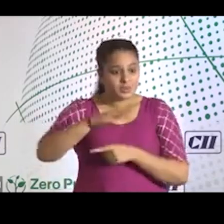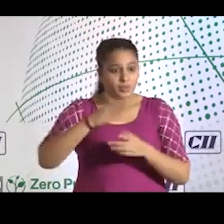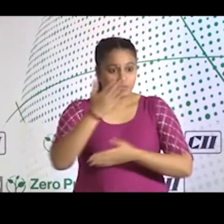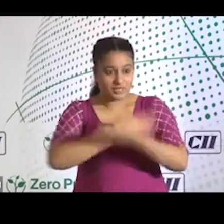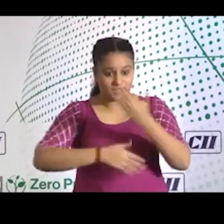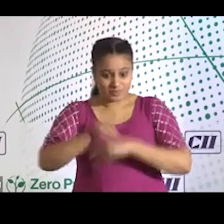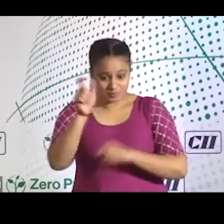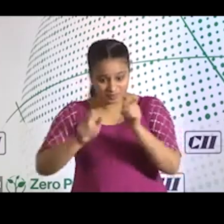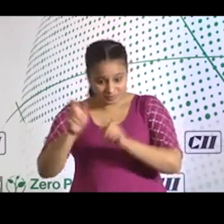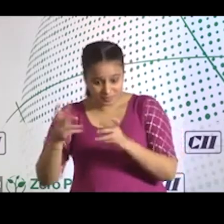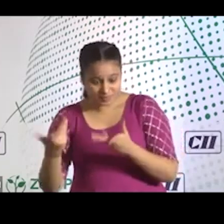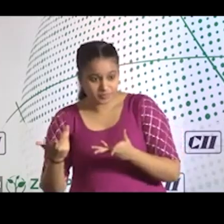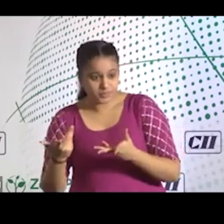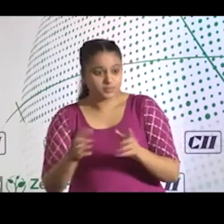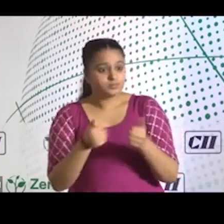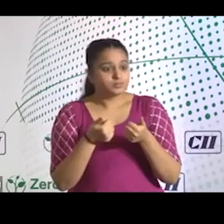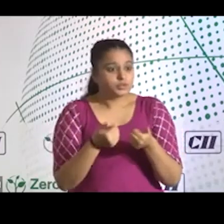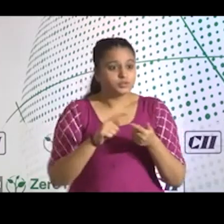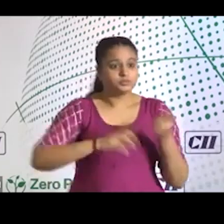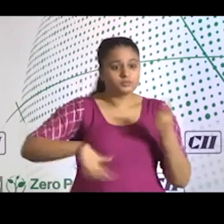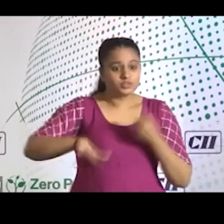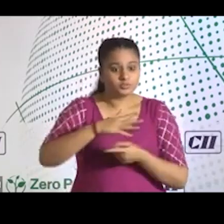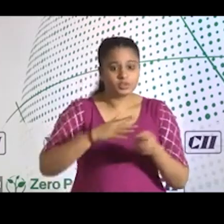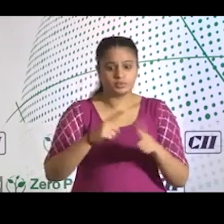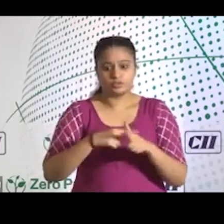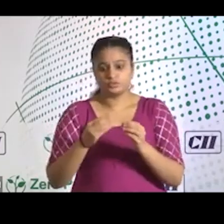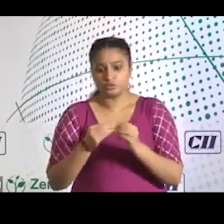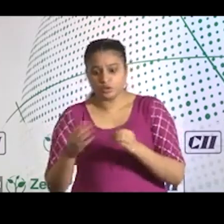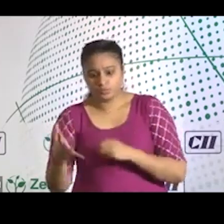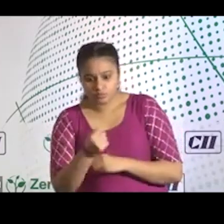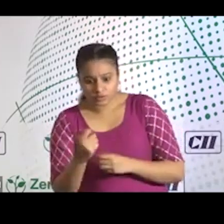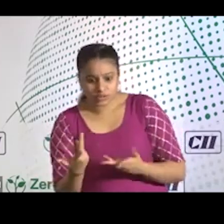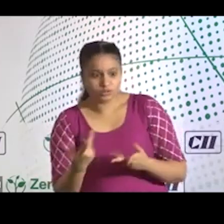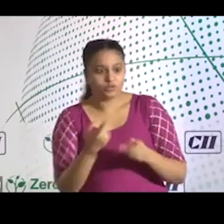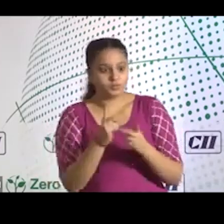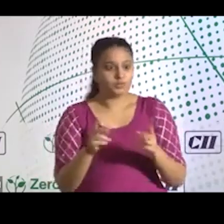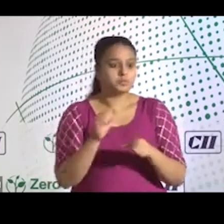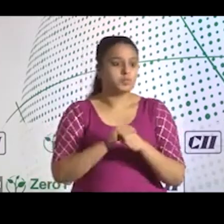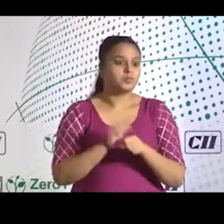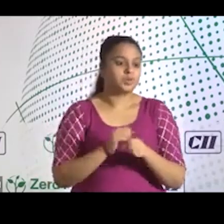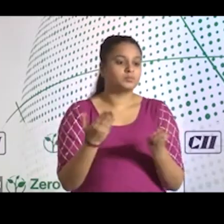as well as innovators to make the world a little bit more inclusive.